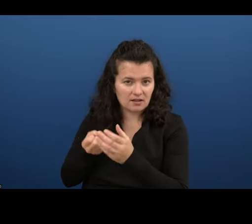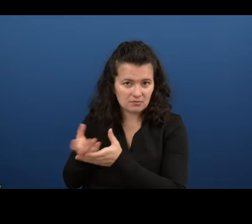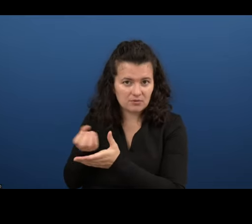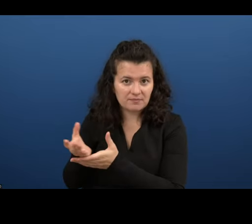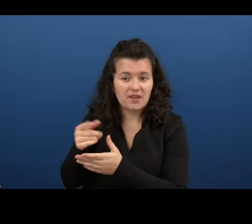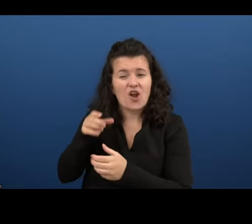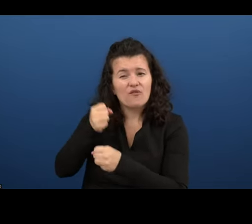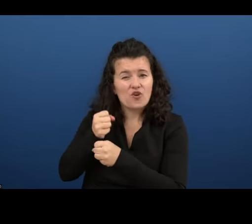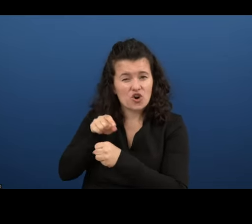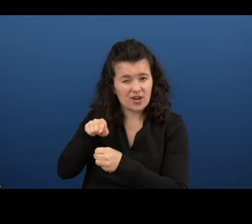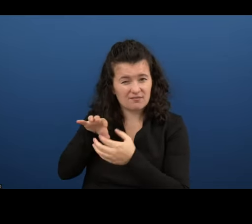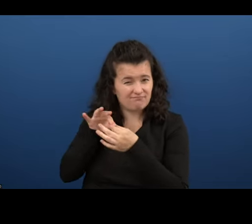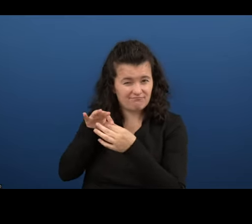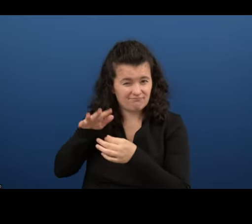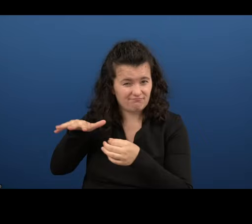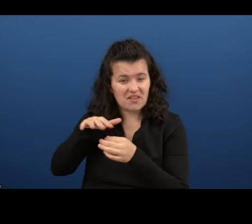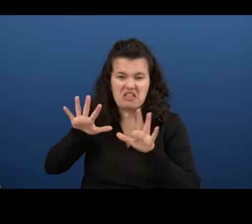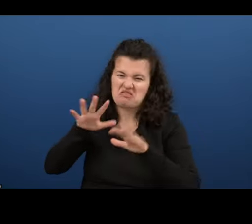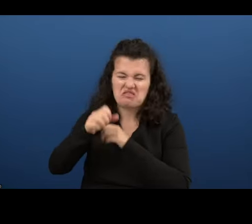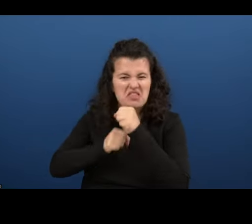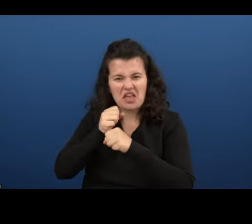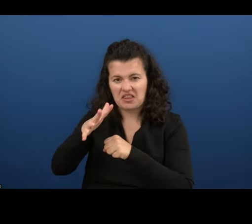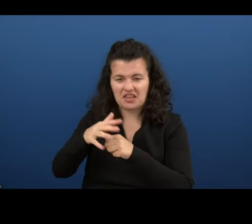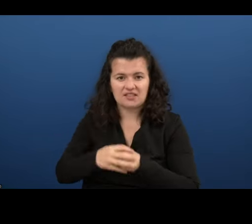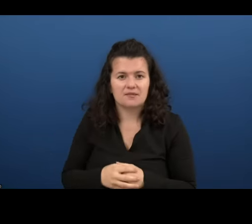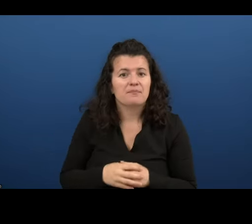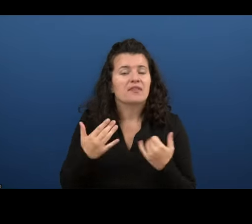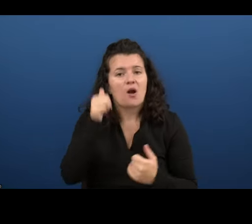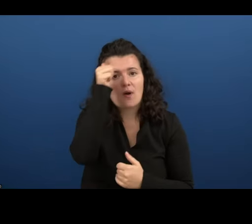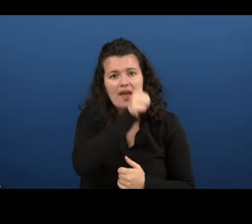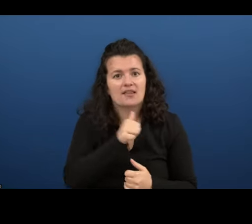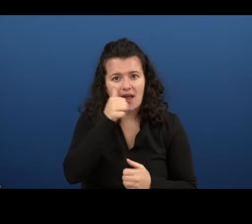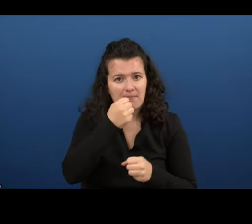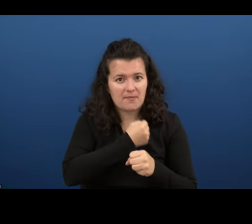11:32:47 I currently lead the Ethiopian business and disability network in Ethiopia. Today